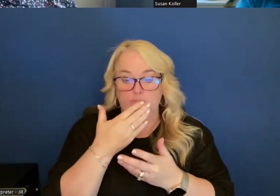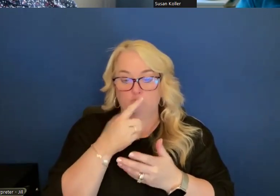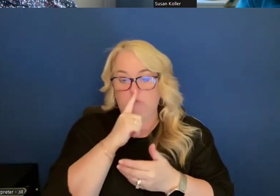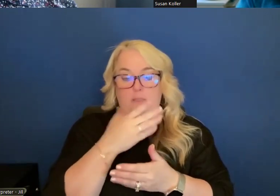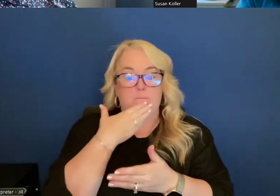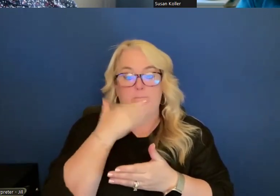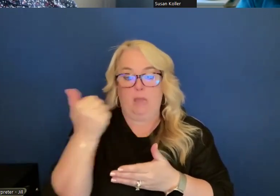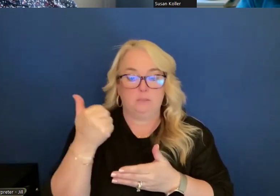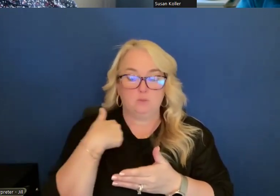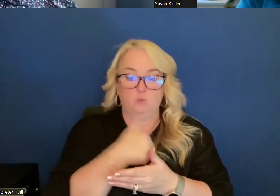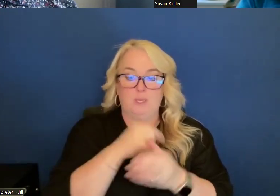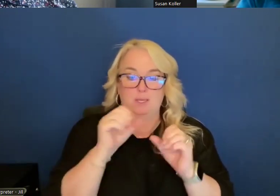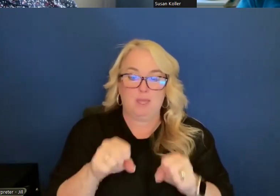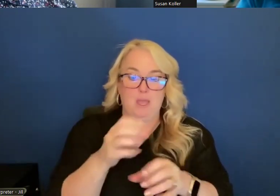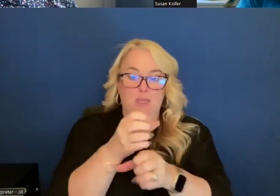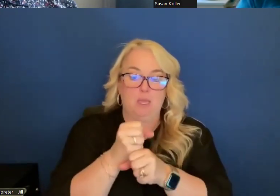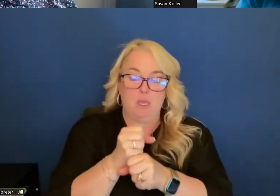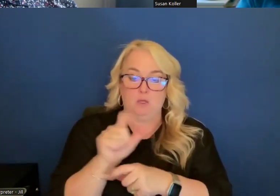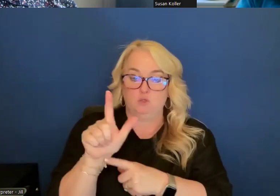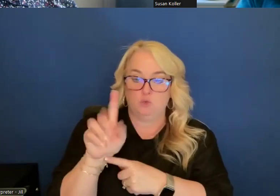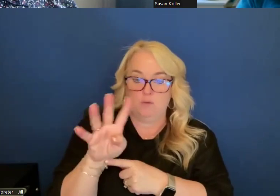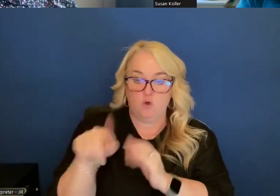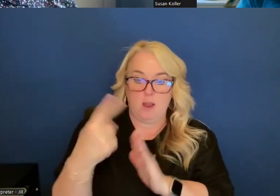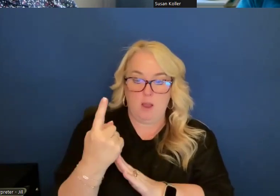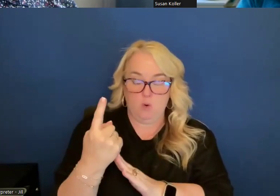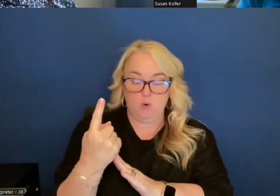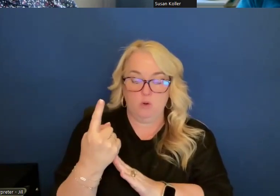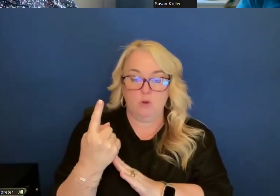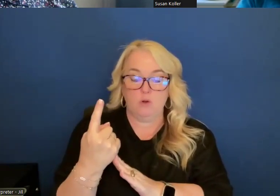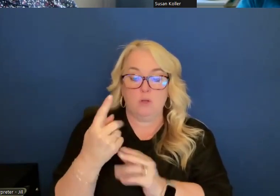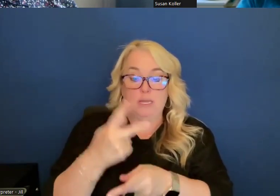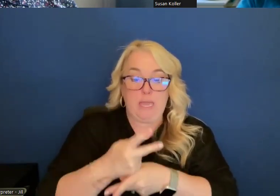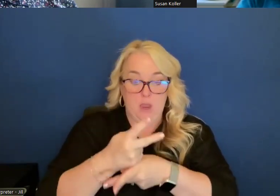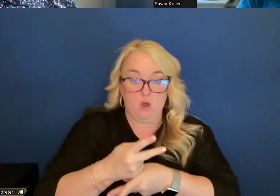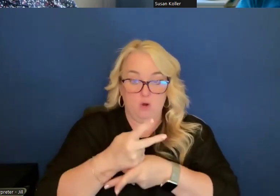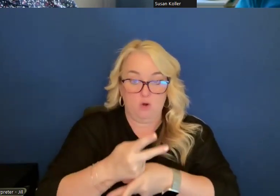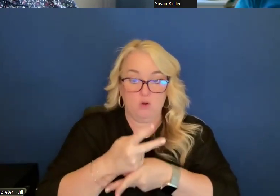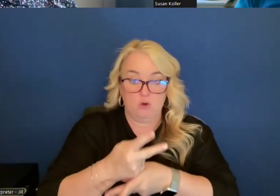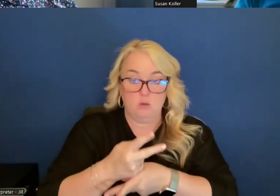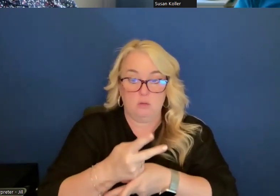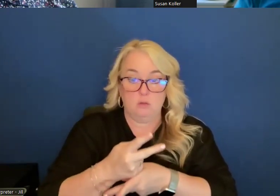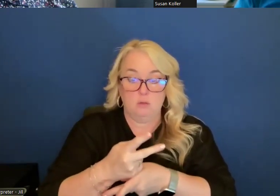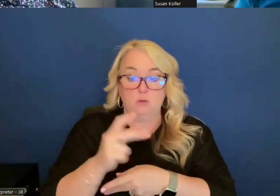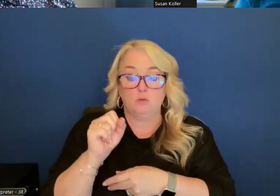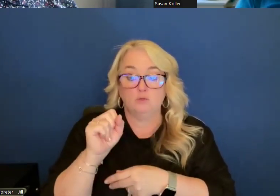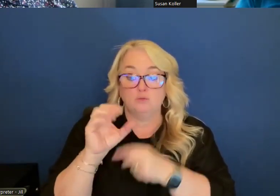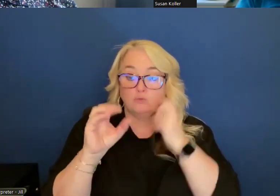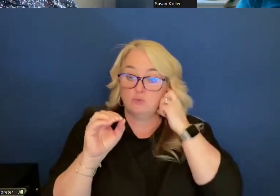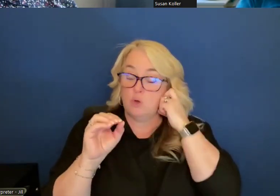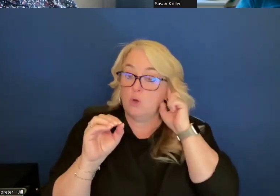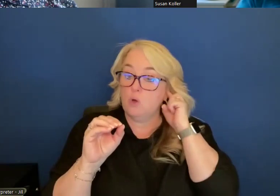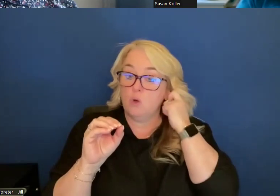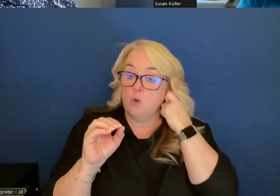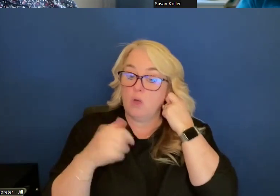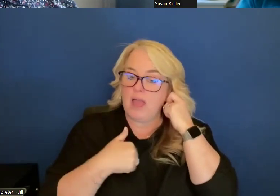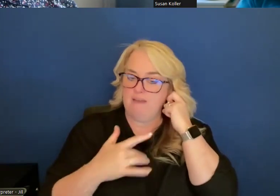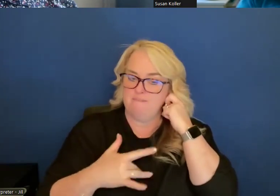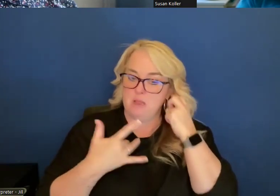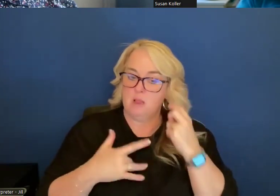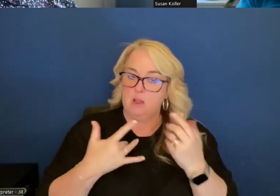24 hour care, basically. And I sort of feel like I cheated the